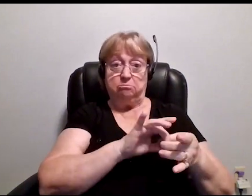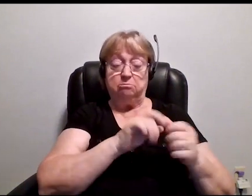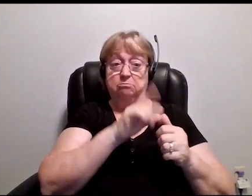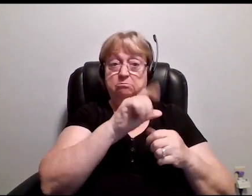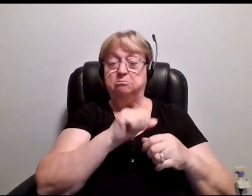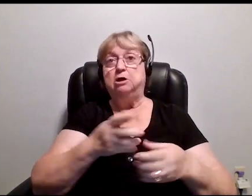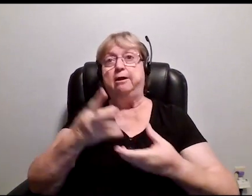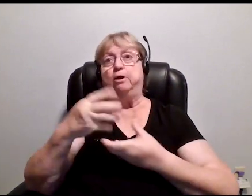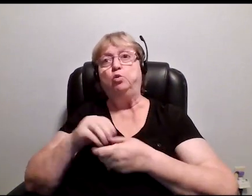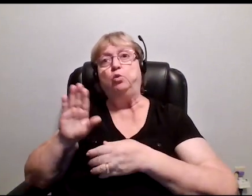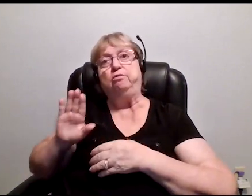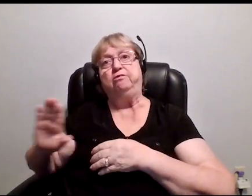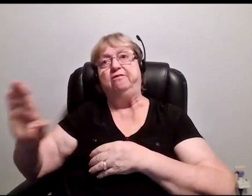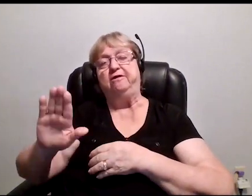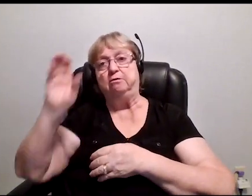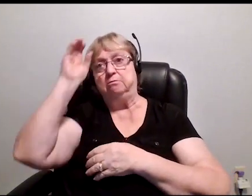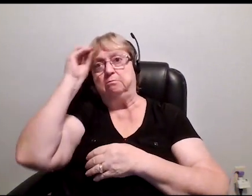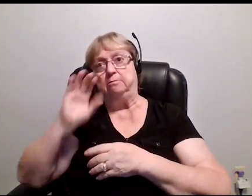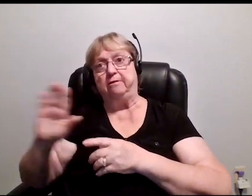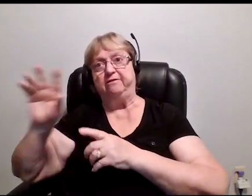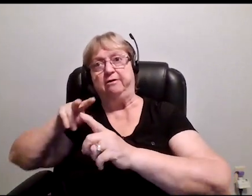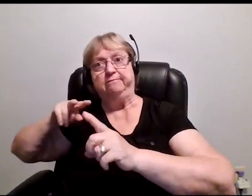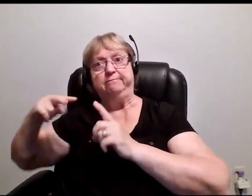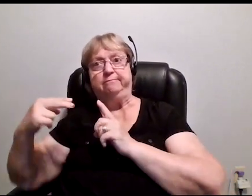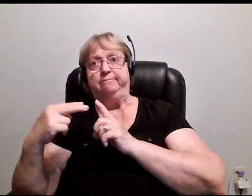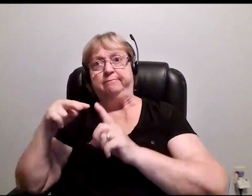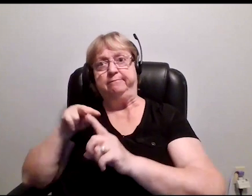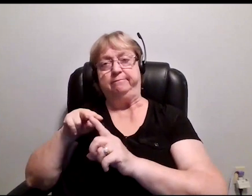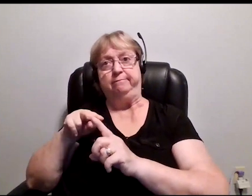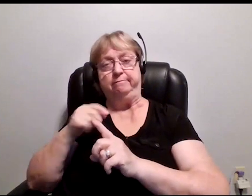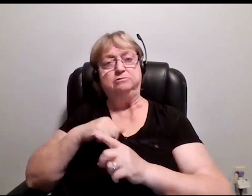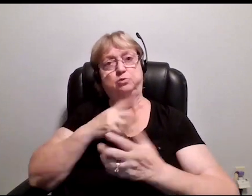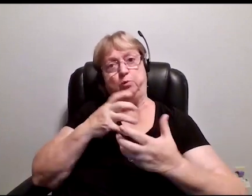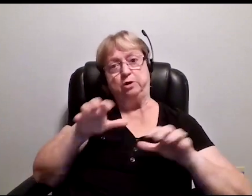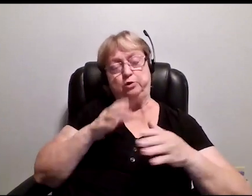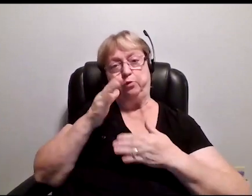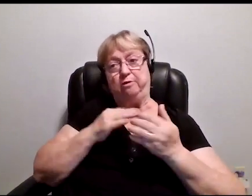because we want to make sure that we are doing what's actually going to be helpful for folks.